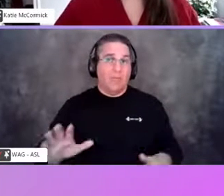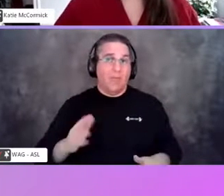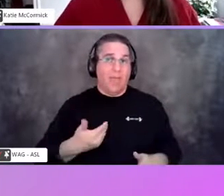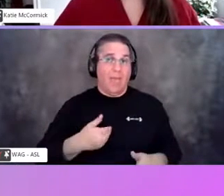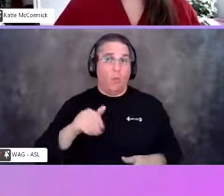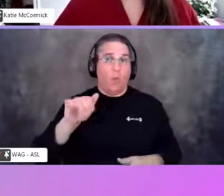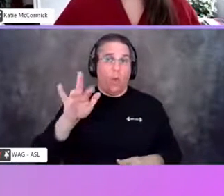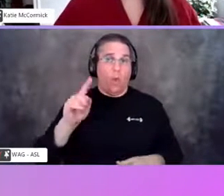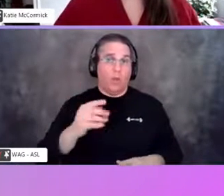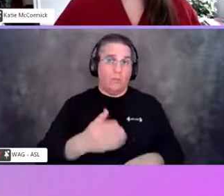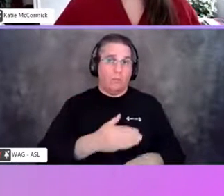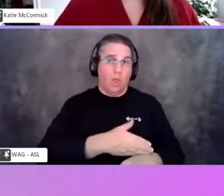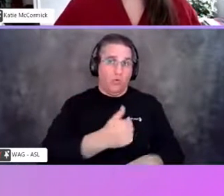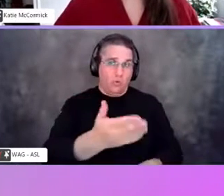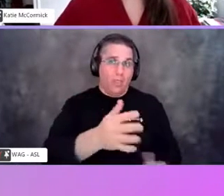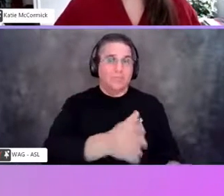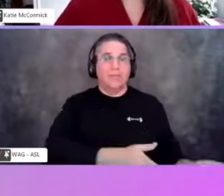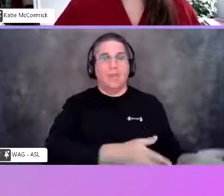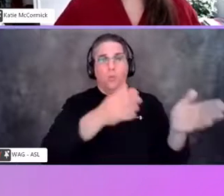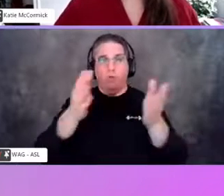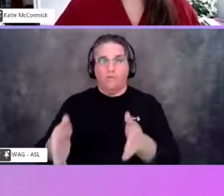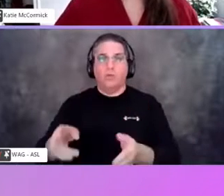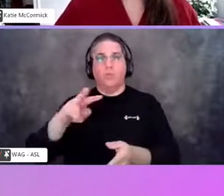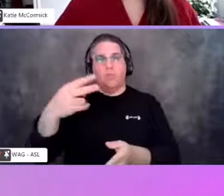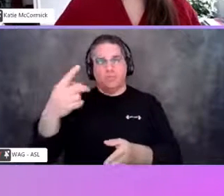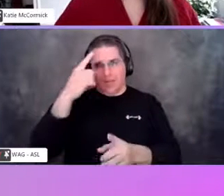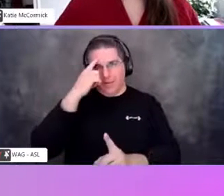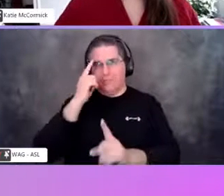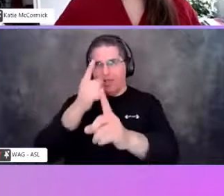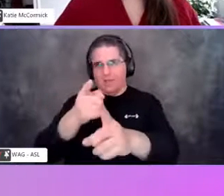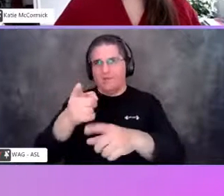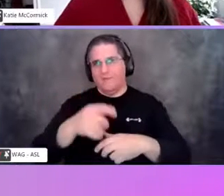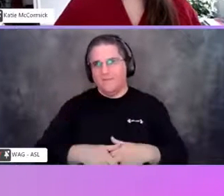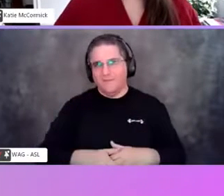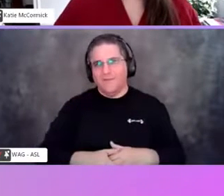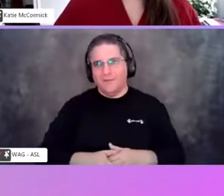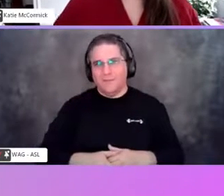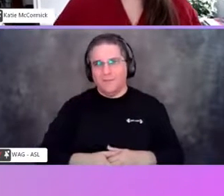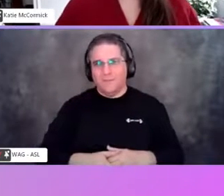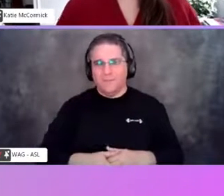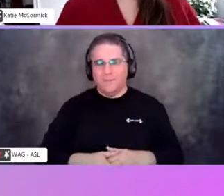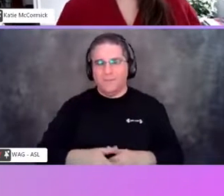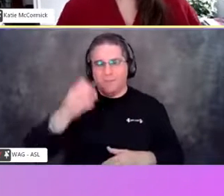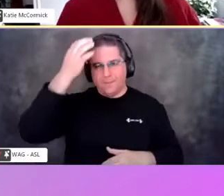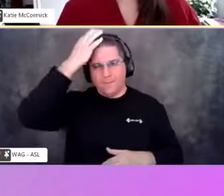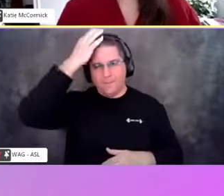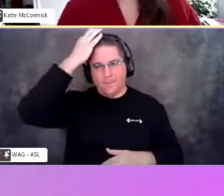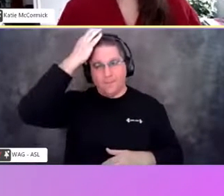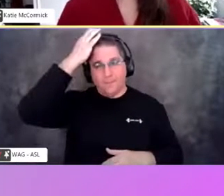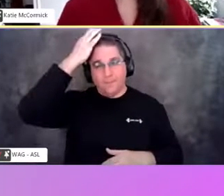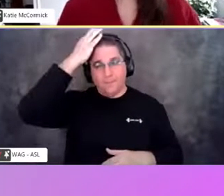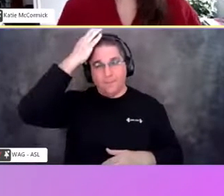give them zero points . And must all be done in 35 days. And that wraps we're up